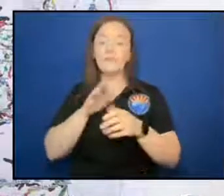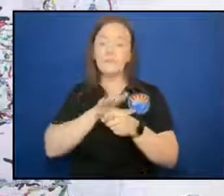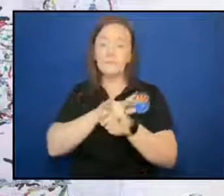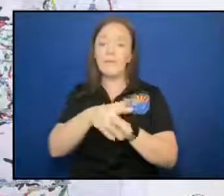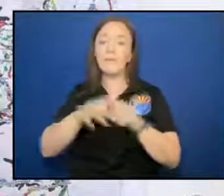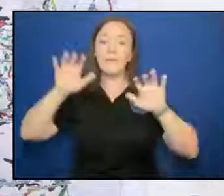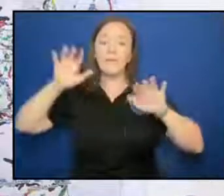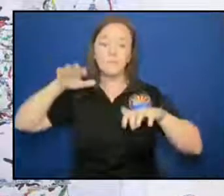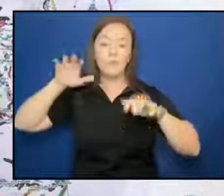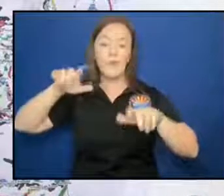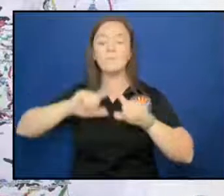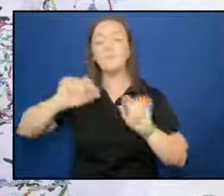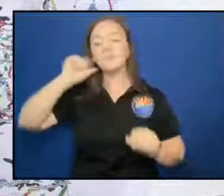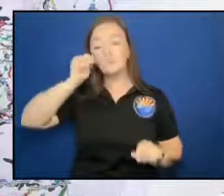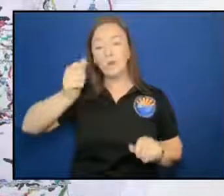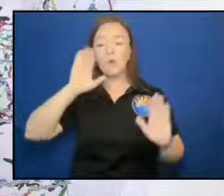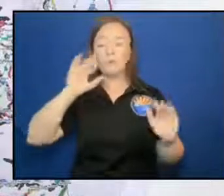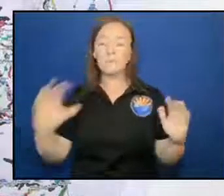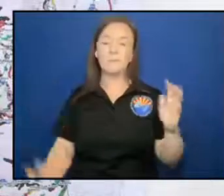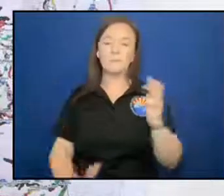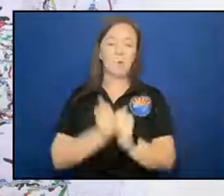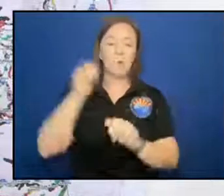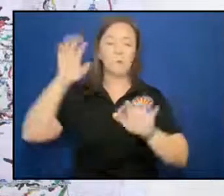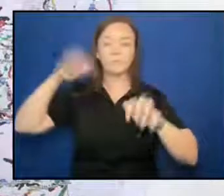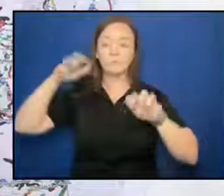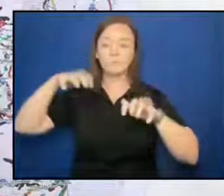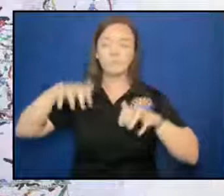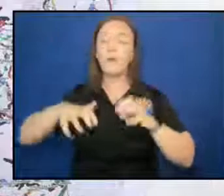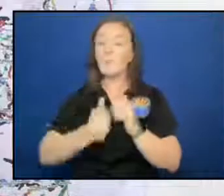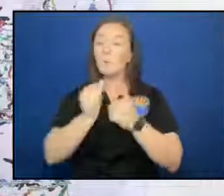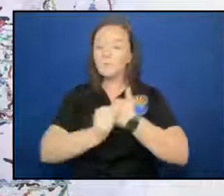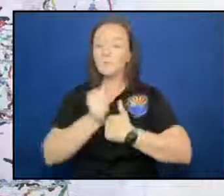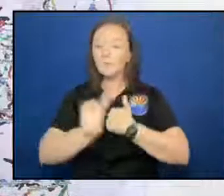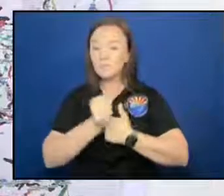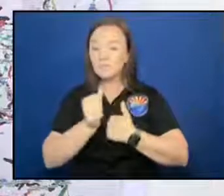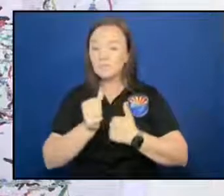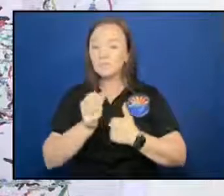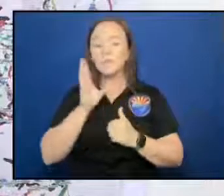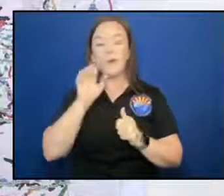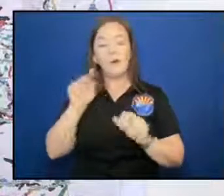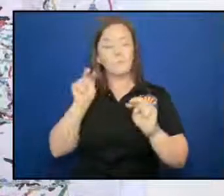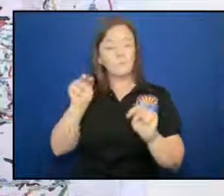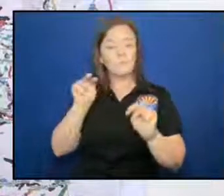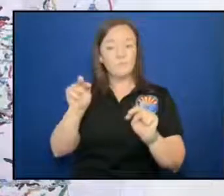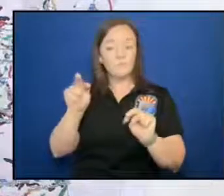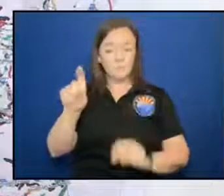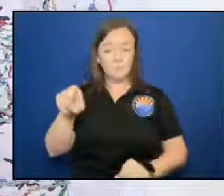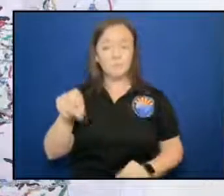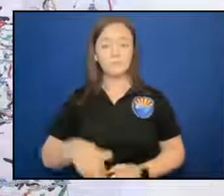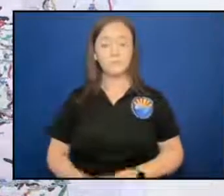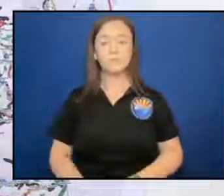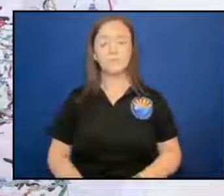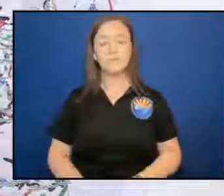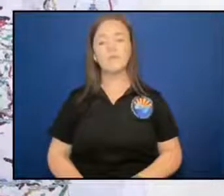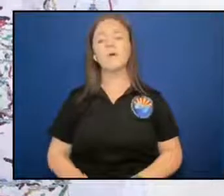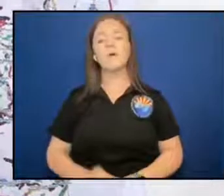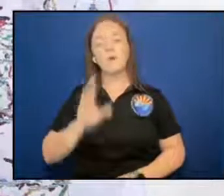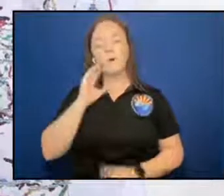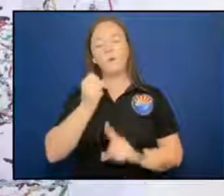THE POST-FLOOD FIRE EFFECTS AND WHILE STANDING READY TO RESPOND TO ANY FLOODING OR DEBRIS REMOVAL ON THE COUNTY